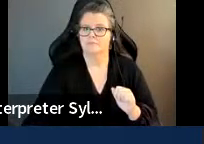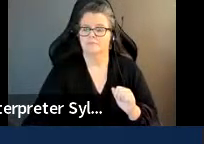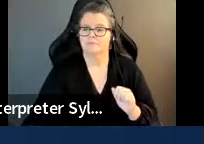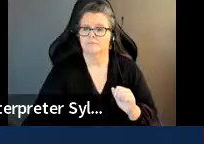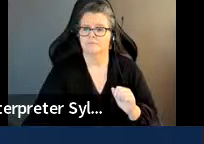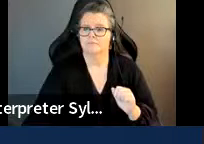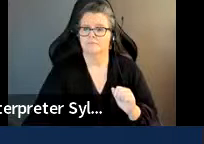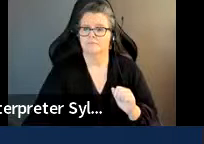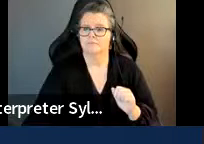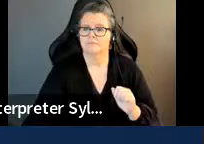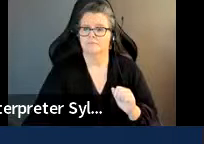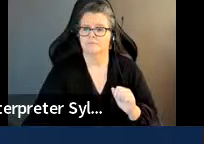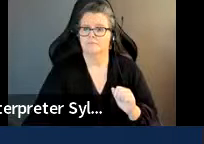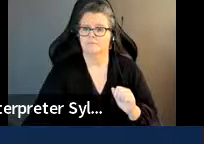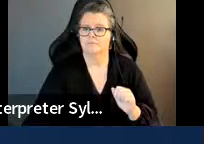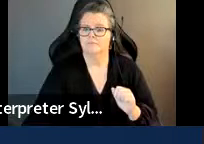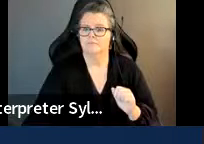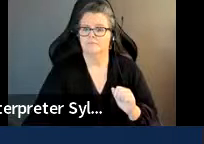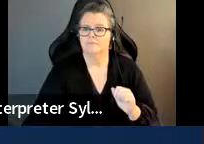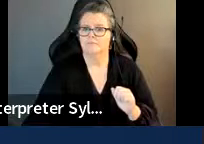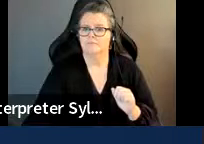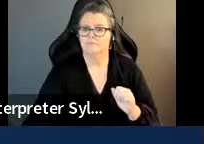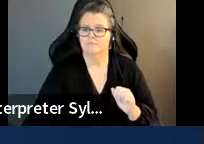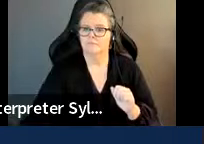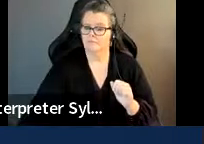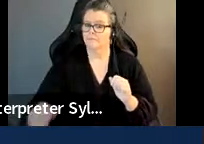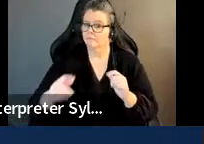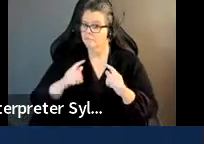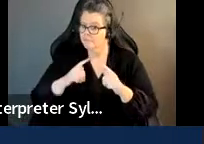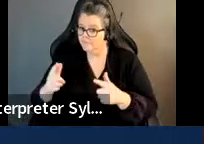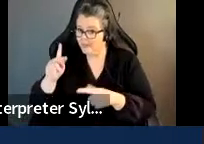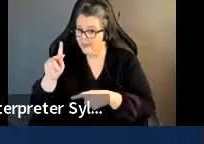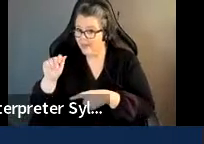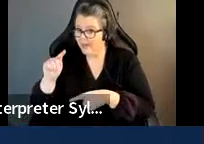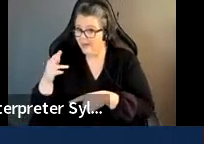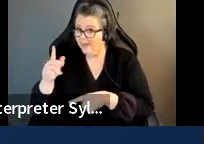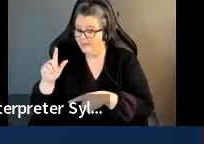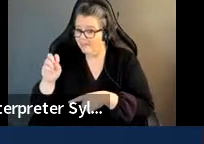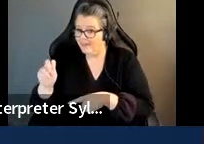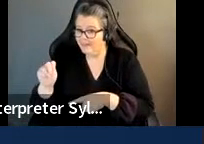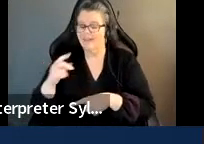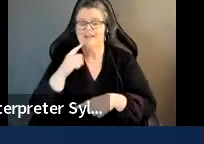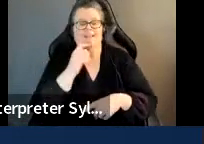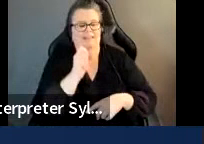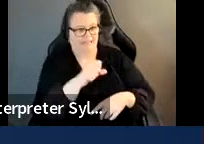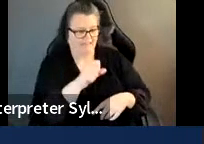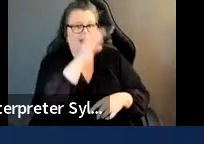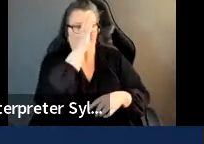Kathleen Collins: Okay. Yes. I'm unmuted. Thank you. Hi. My name's Kathleen Collins.